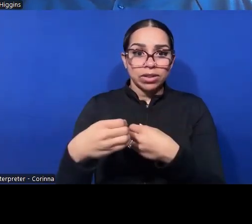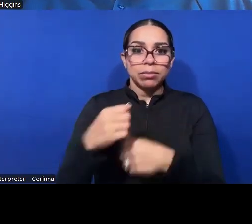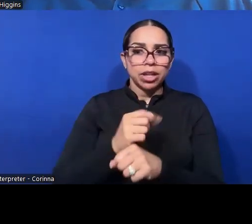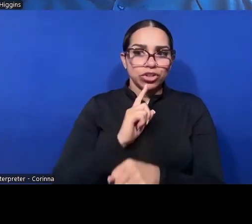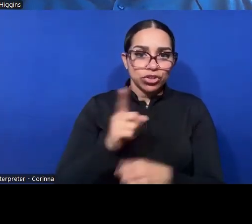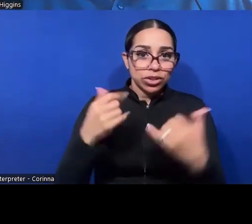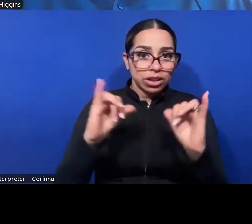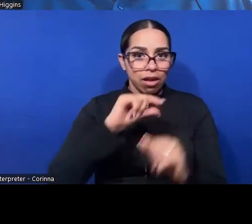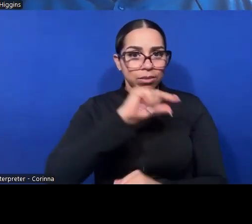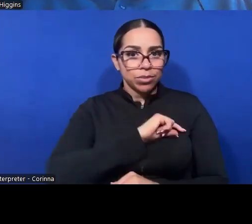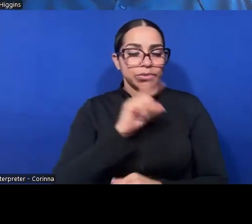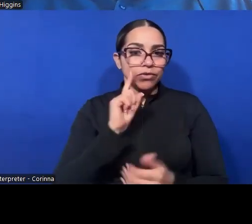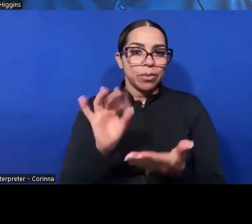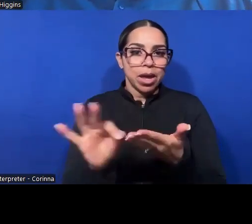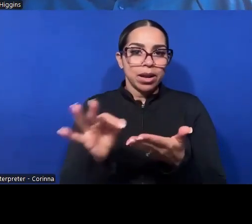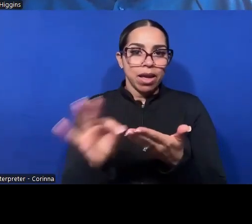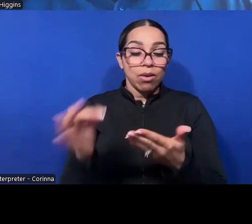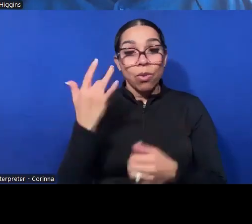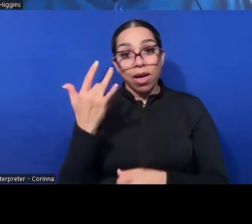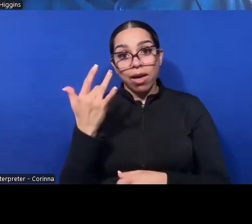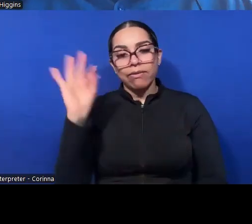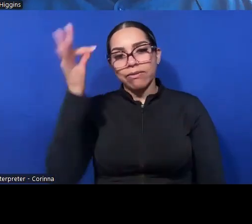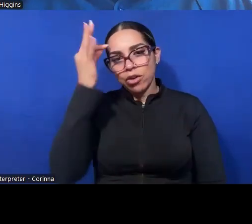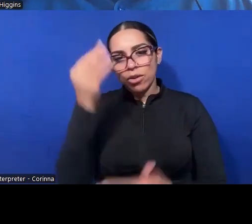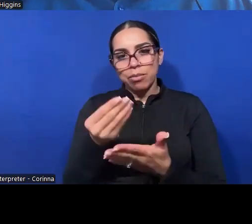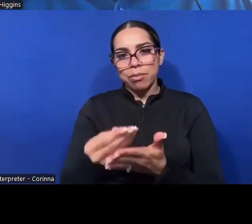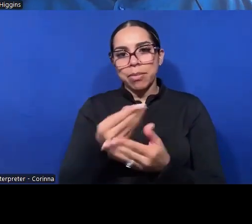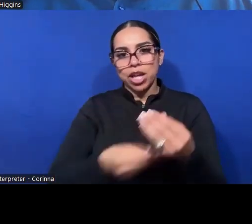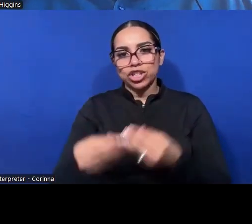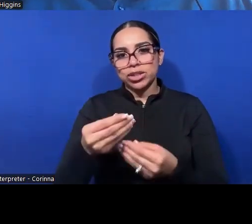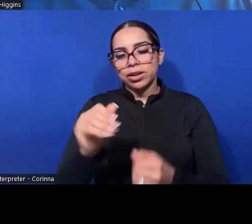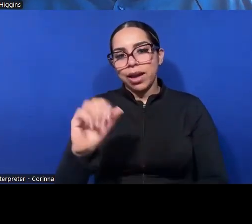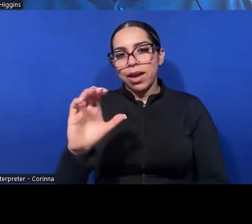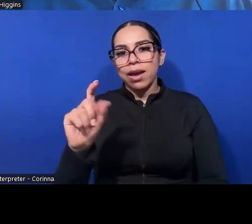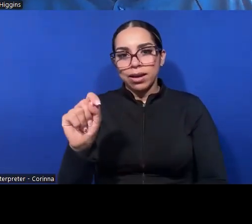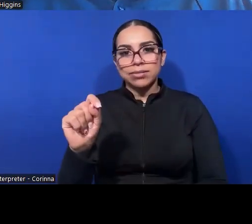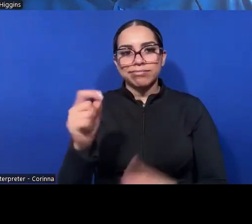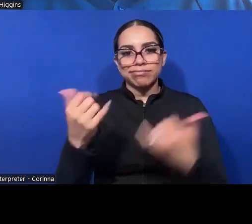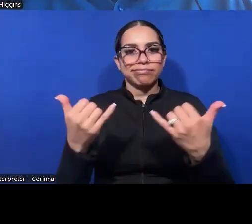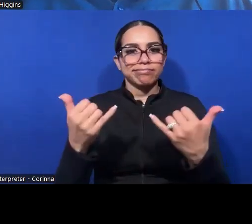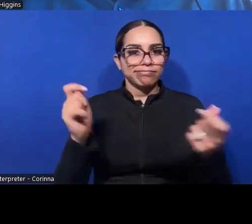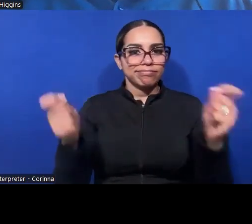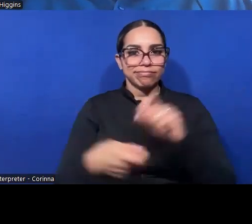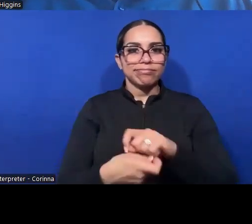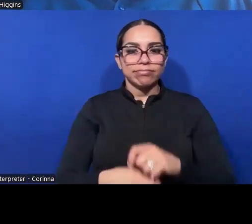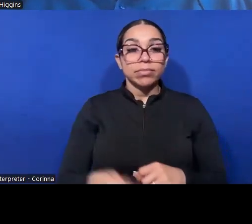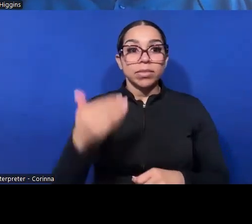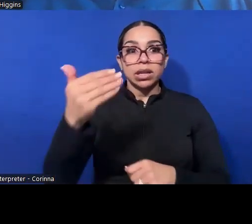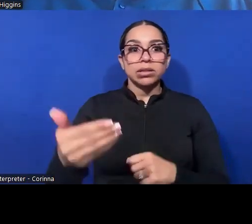And this is because of the Federal Budget Act. Next slide, please.